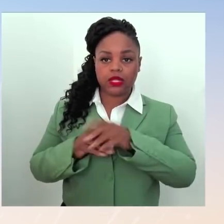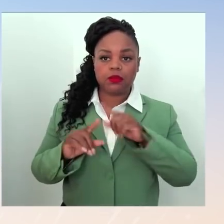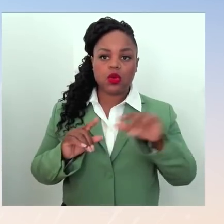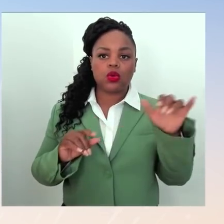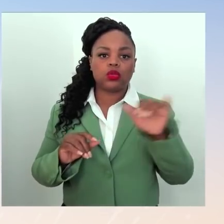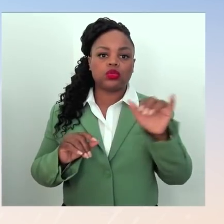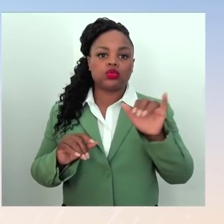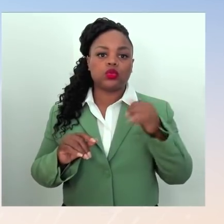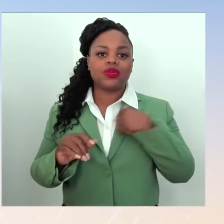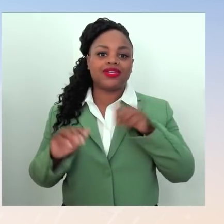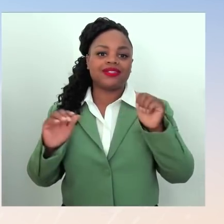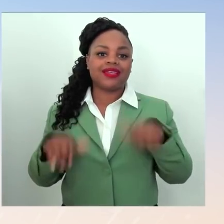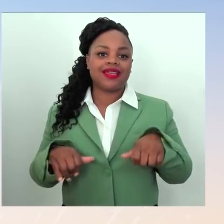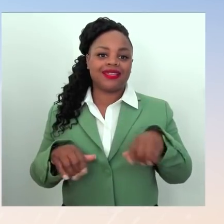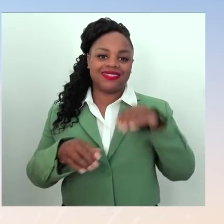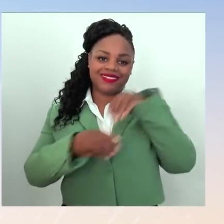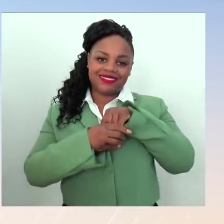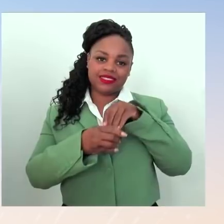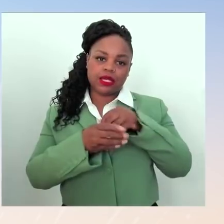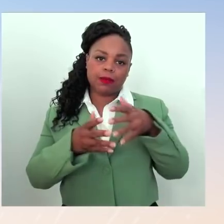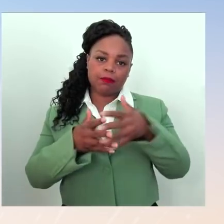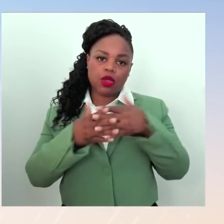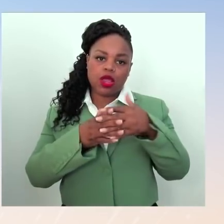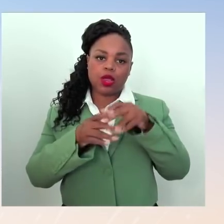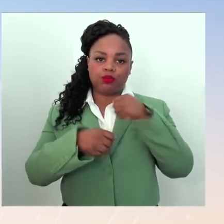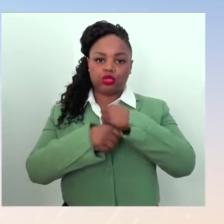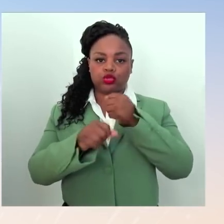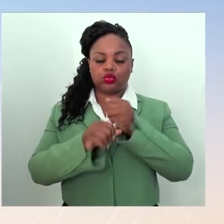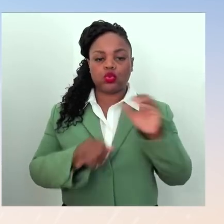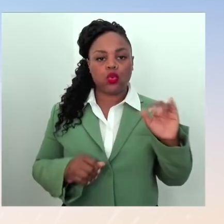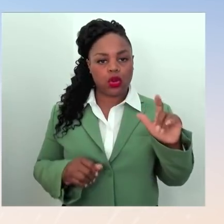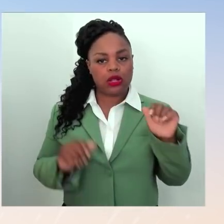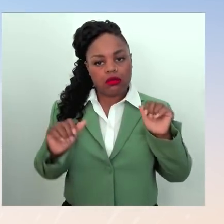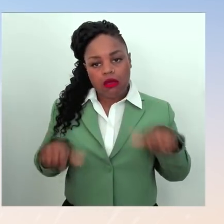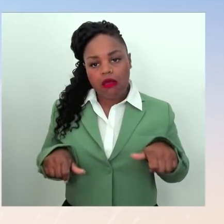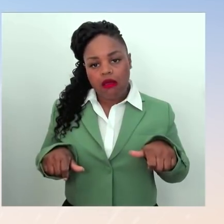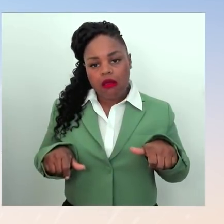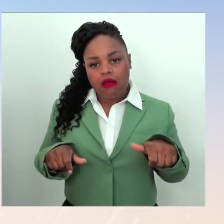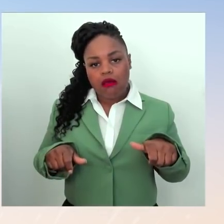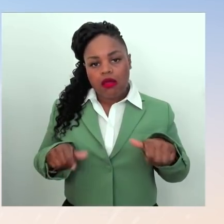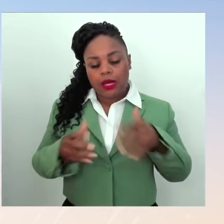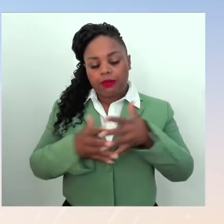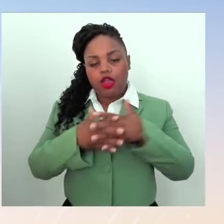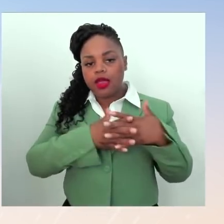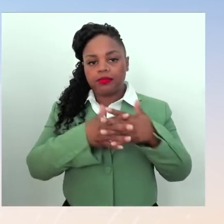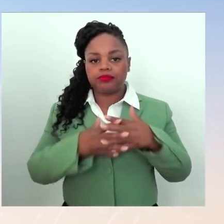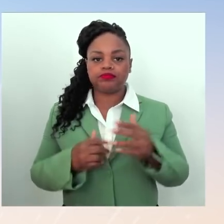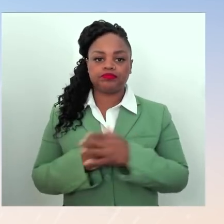So, it is a very different circumstance, and certainly we are going to continue to consult with,